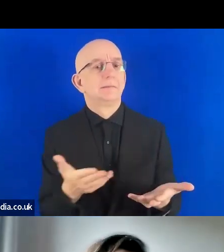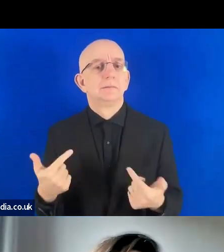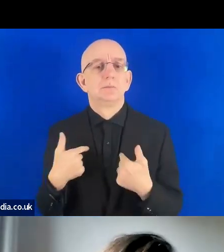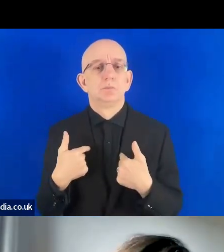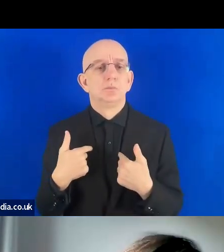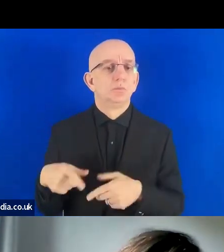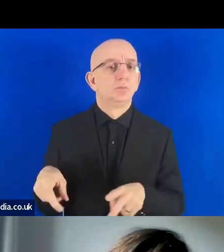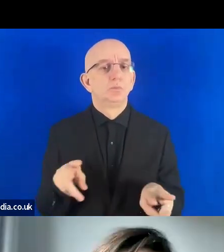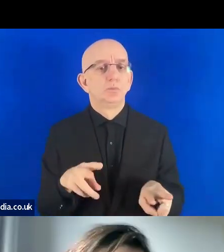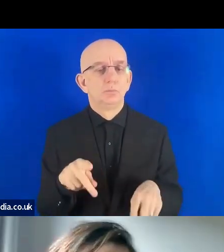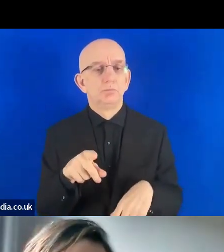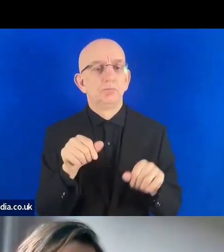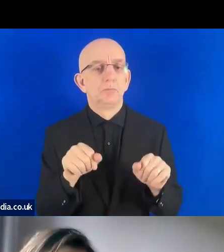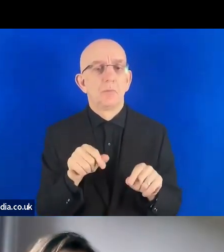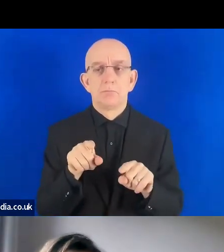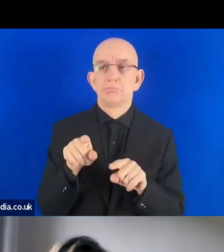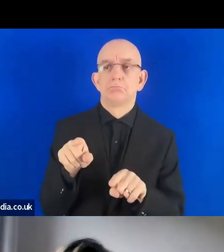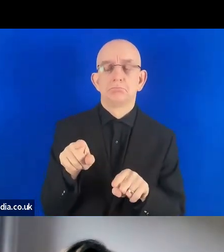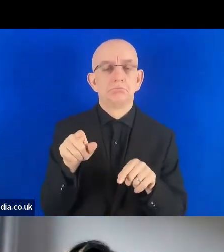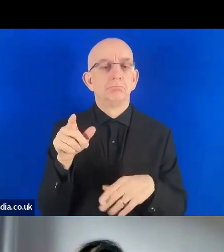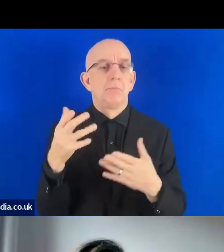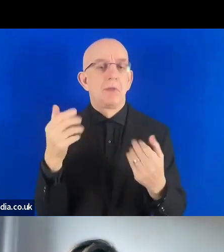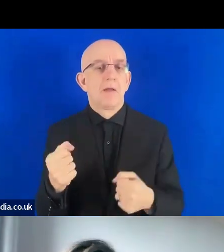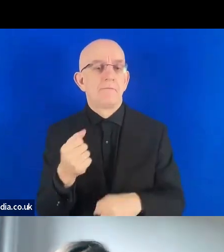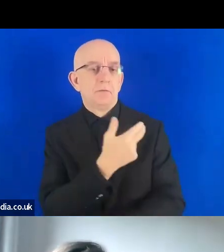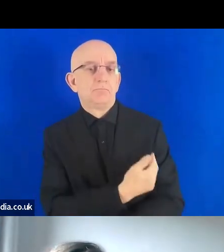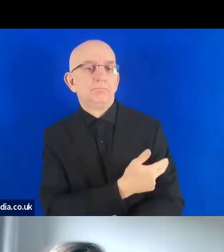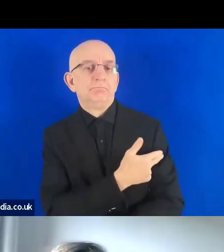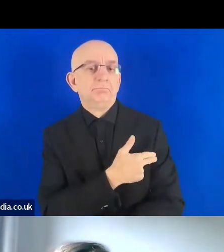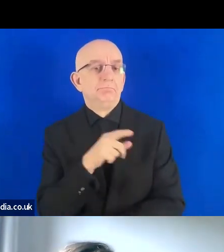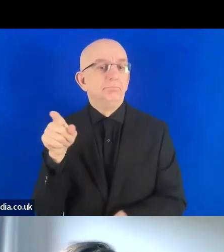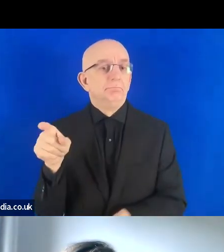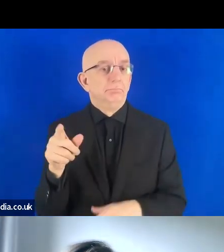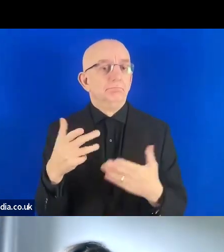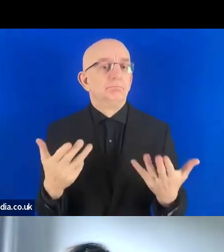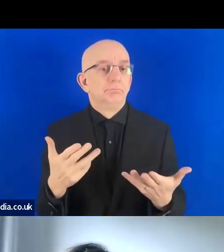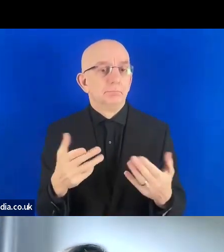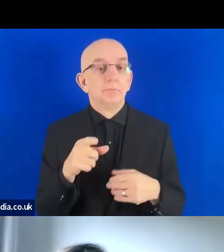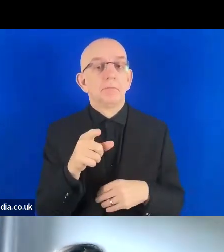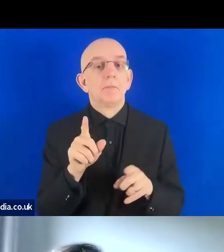We also going to have, harm reduction, sort of mobile bus,